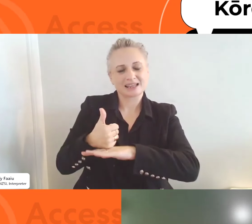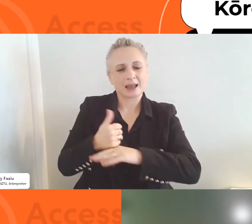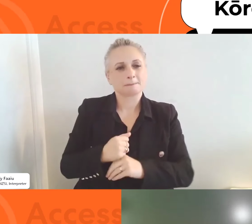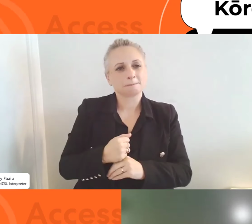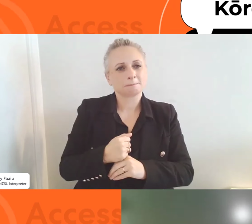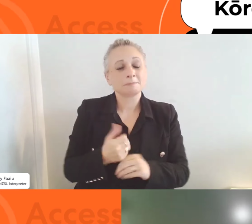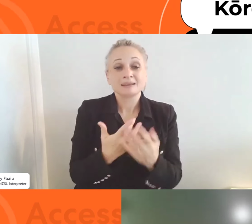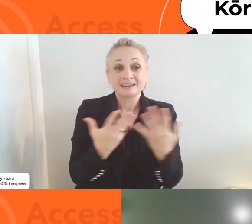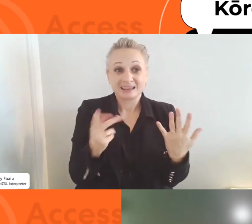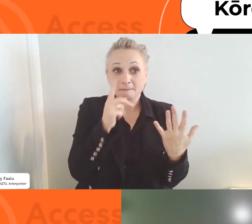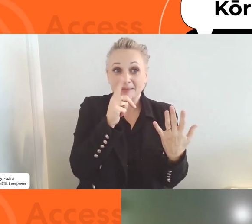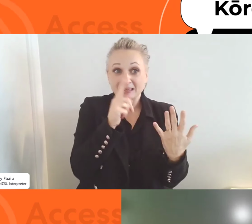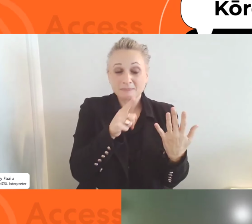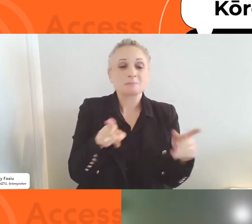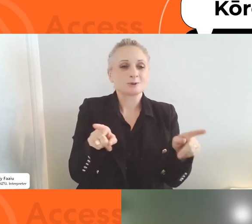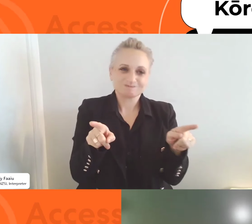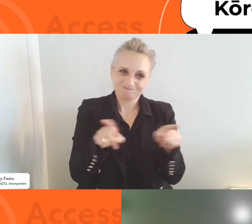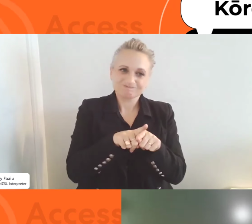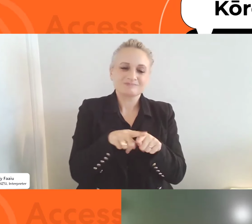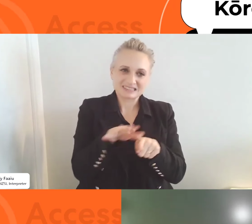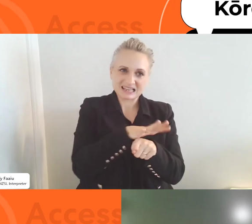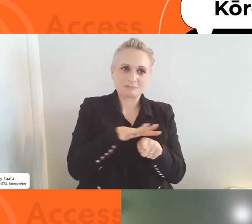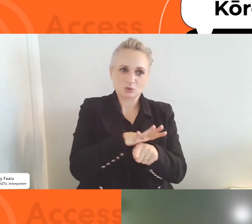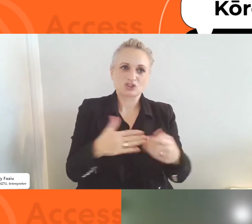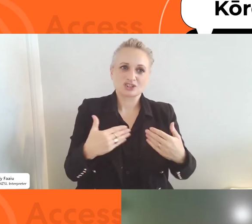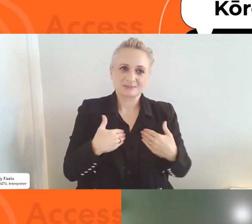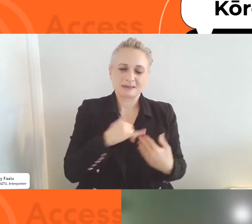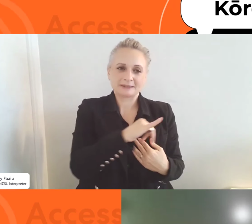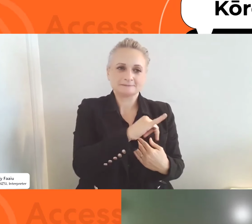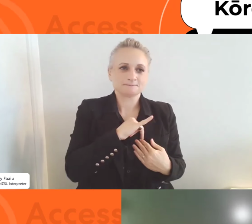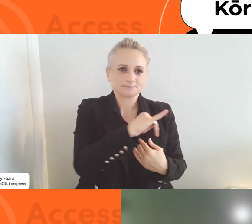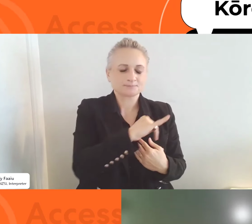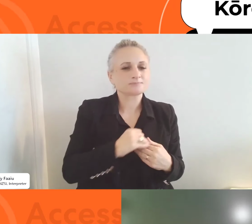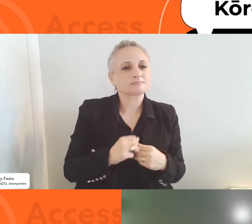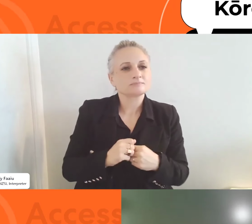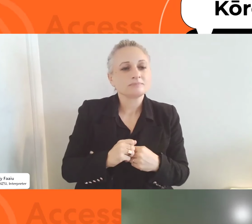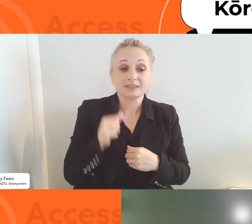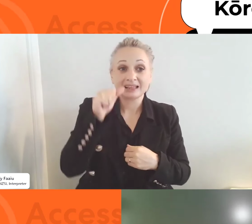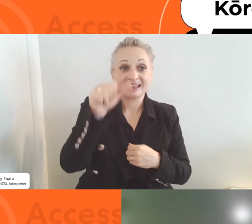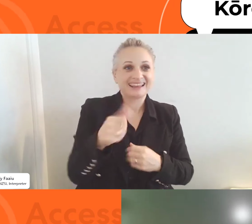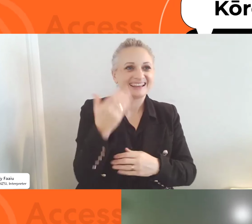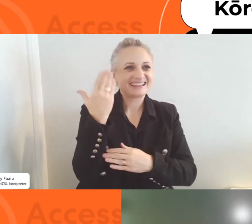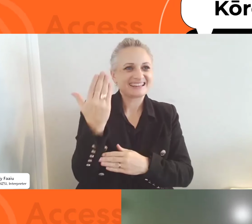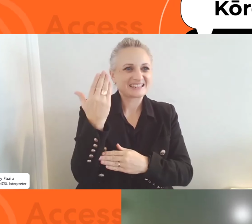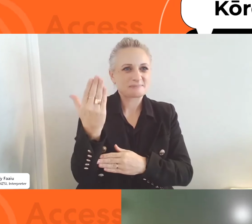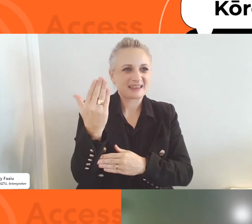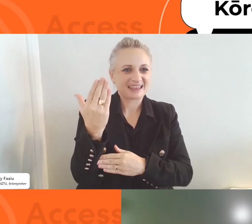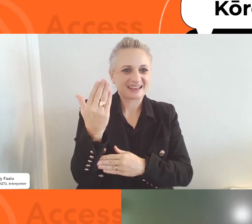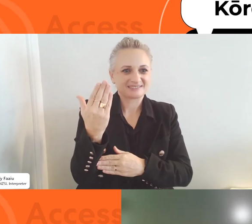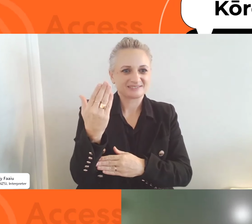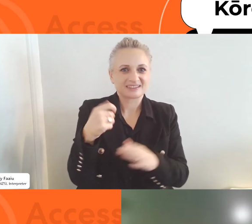situation. Our next speaker is Katie Bourke. Katie is an accessibility